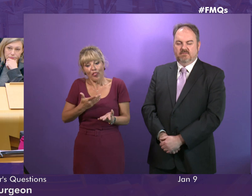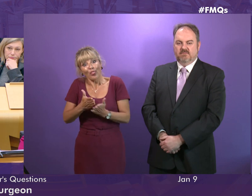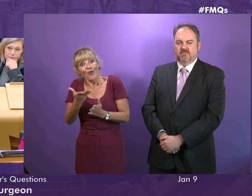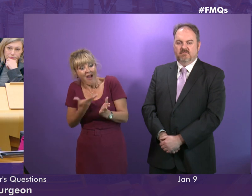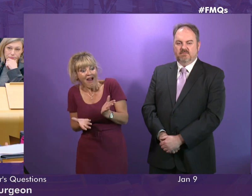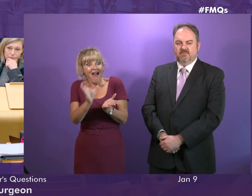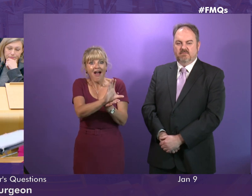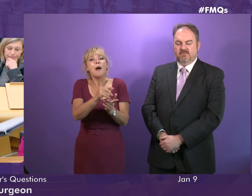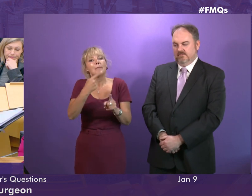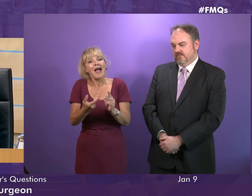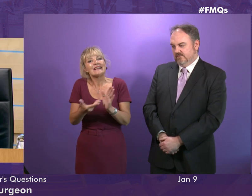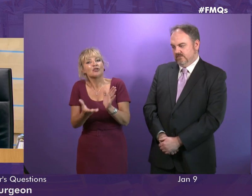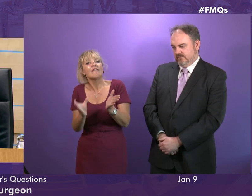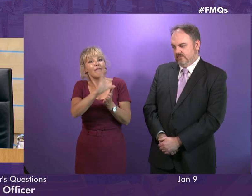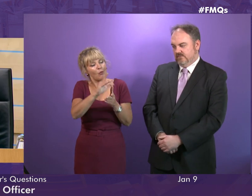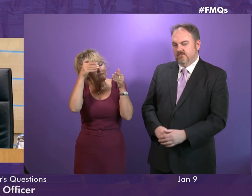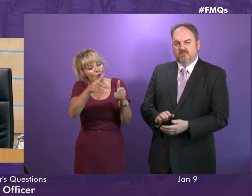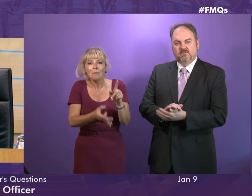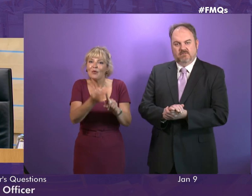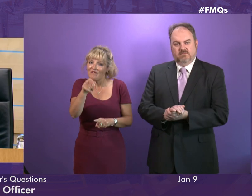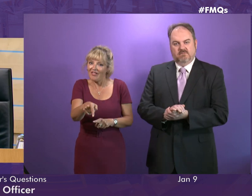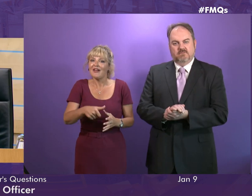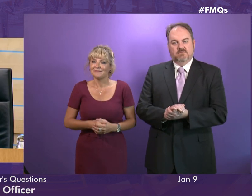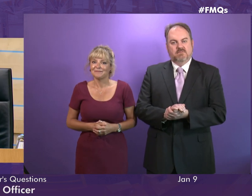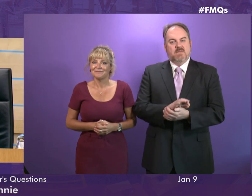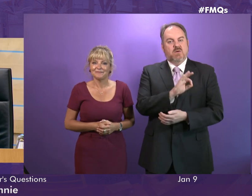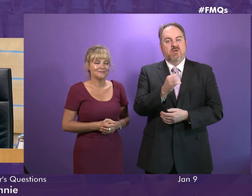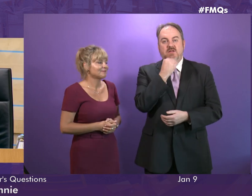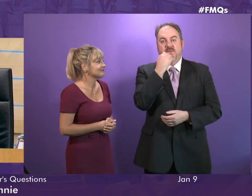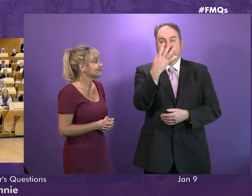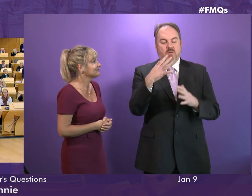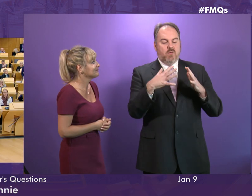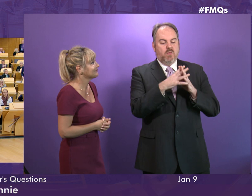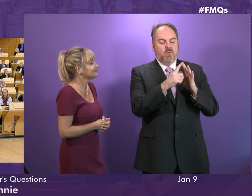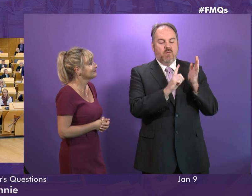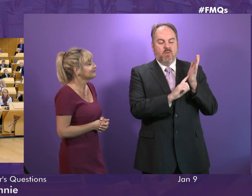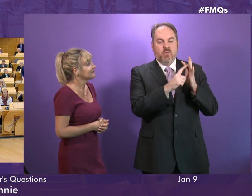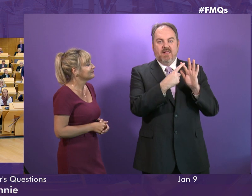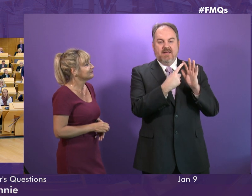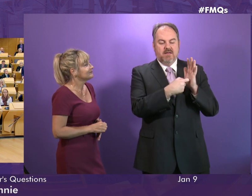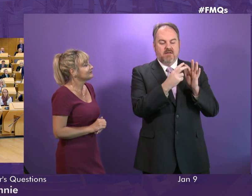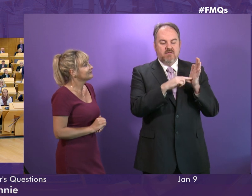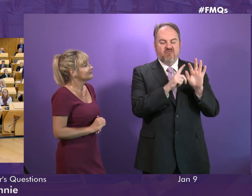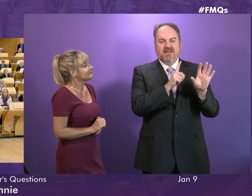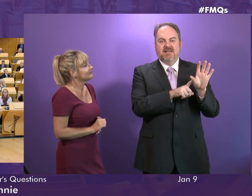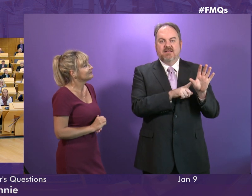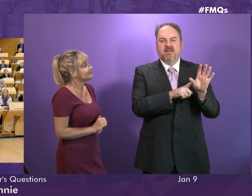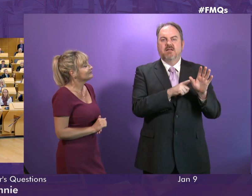Willie Rennie (North East Fife) (LD): The memorandum of understanding between Heathrow